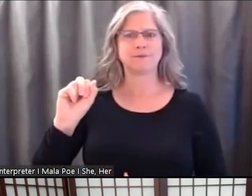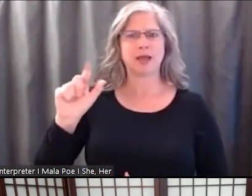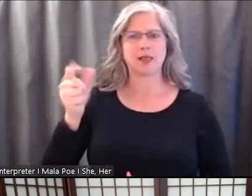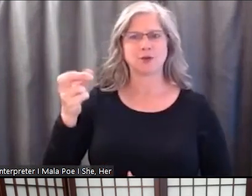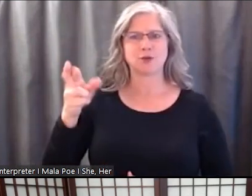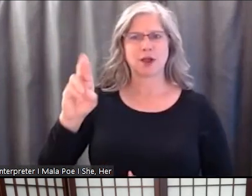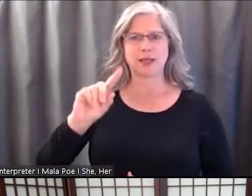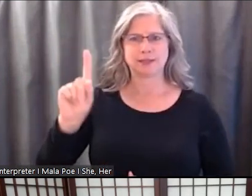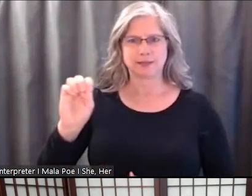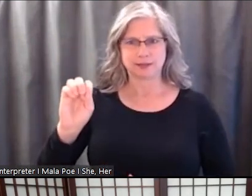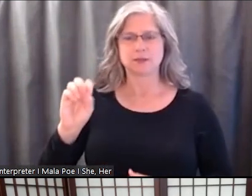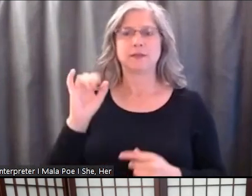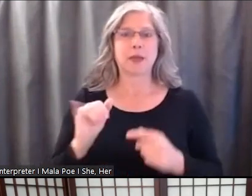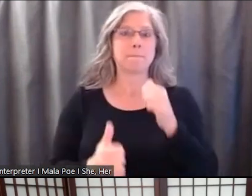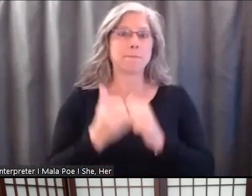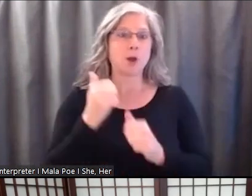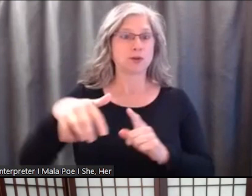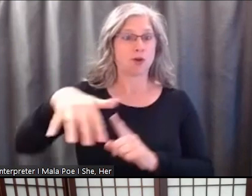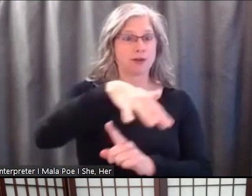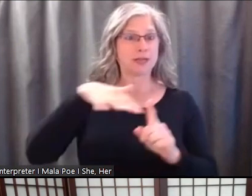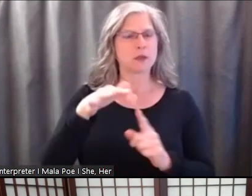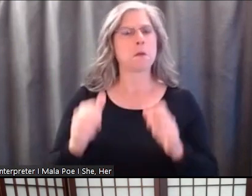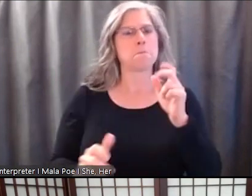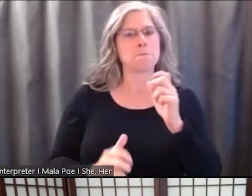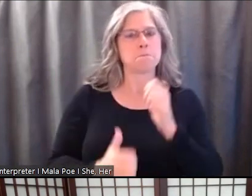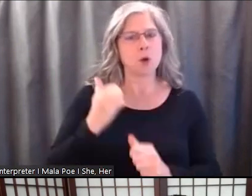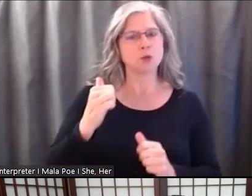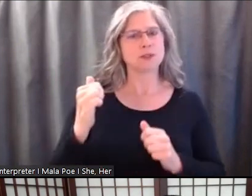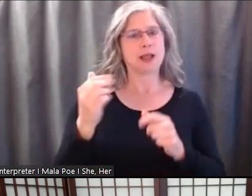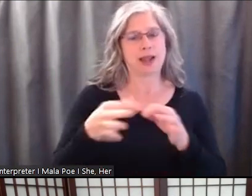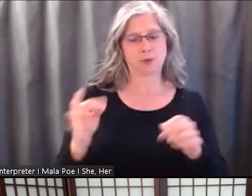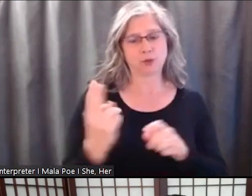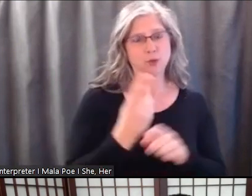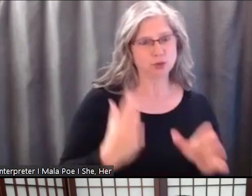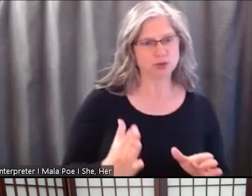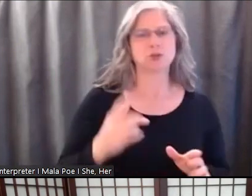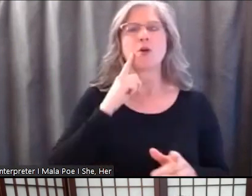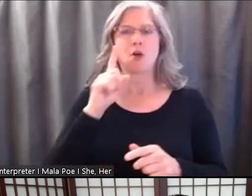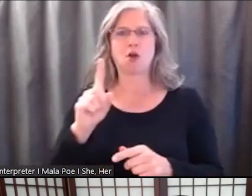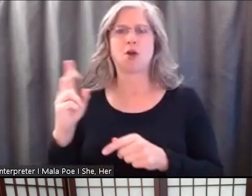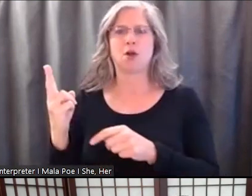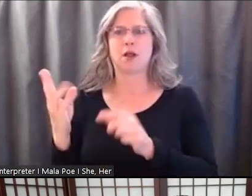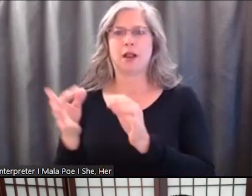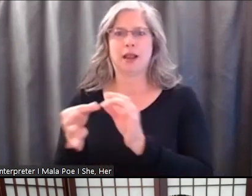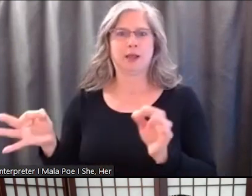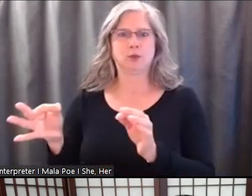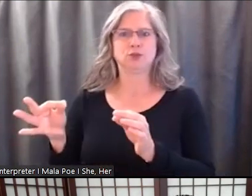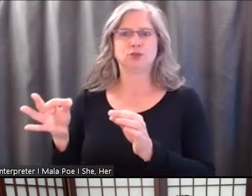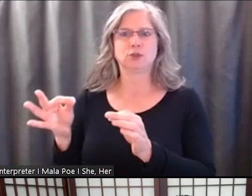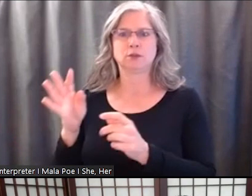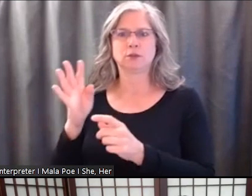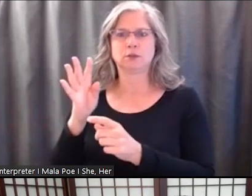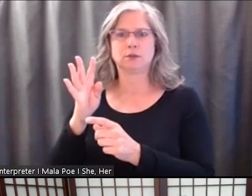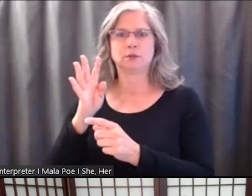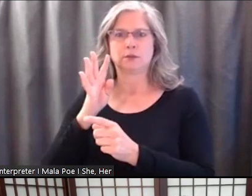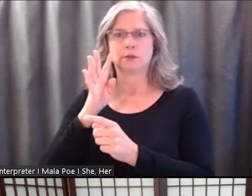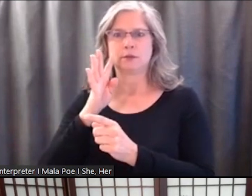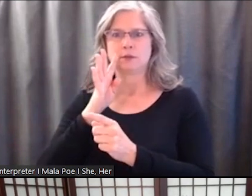contexts, most language users are language learners and that it is common and important and valuable to play both of those roles at the same time.